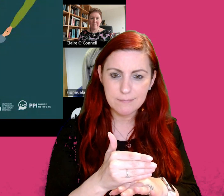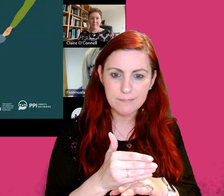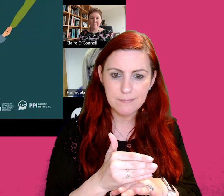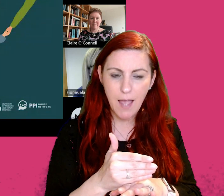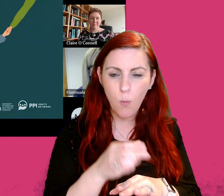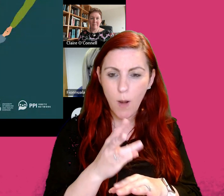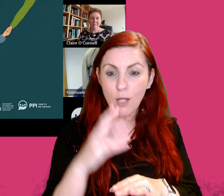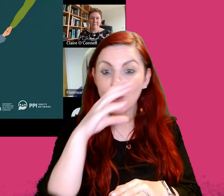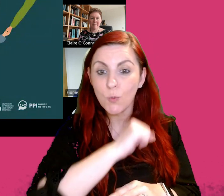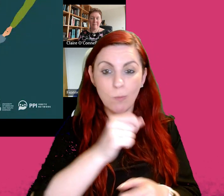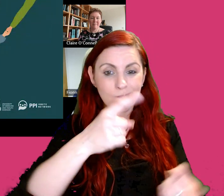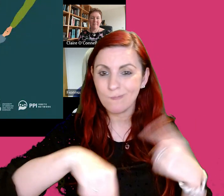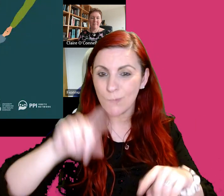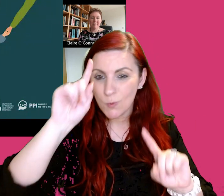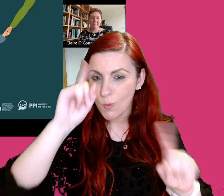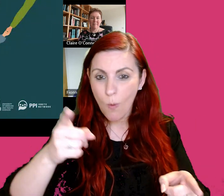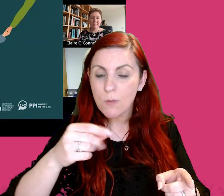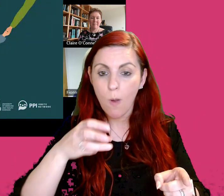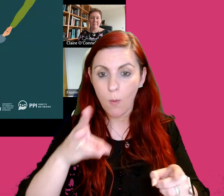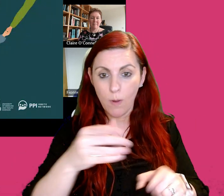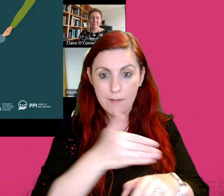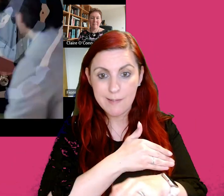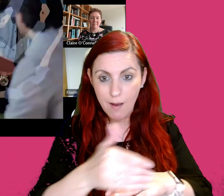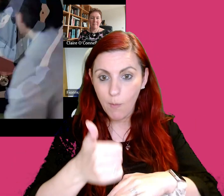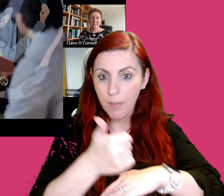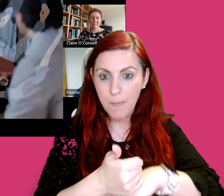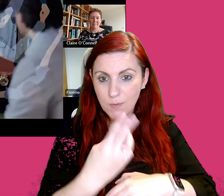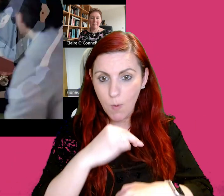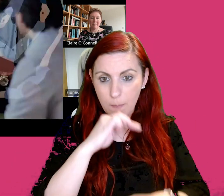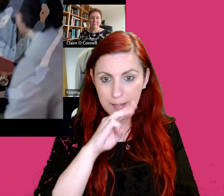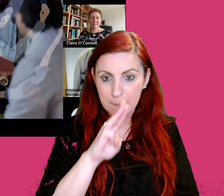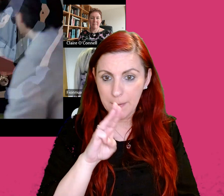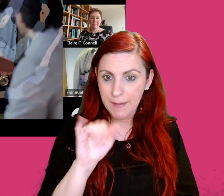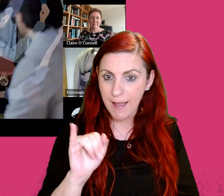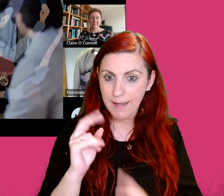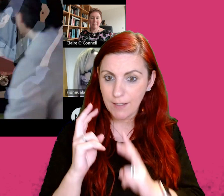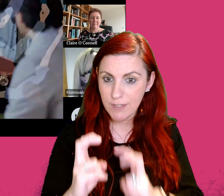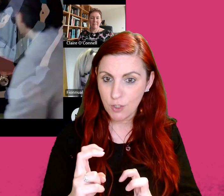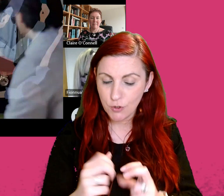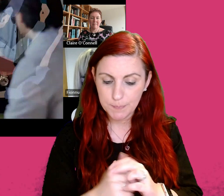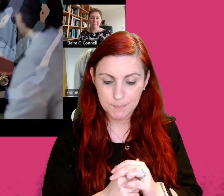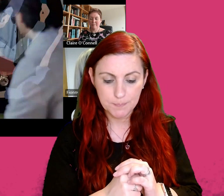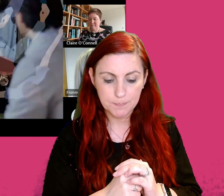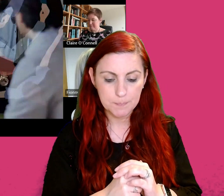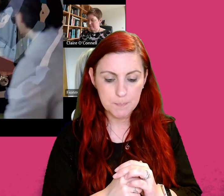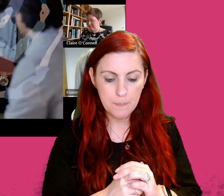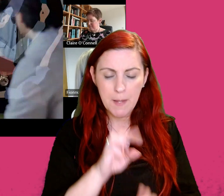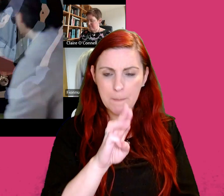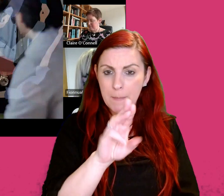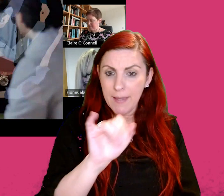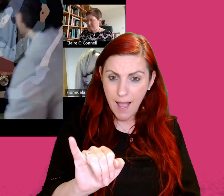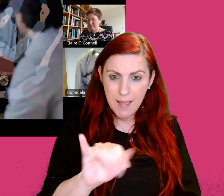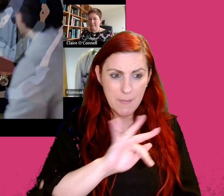different stages of their Journey so I'll start with what is PPI in research so I say PPI uh was